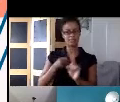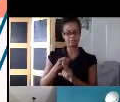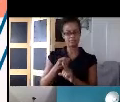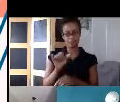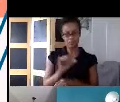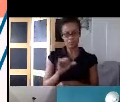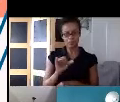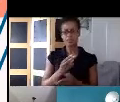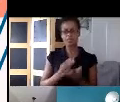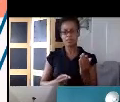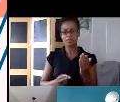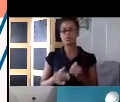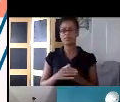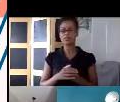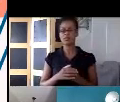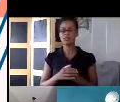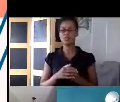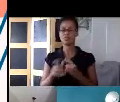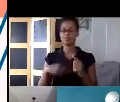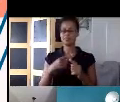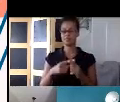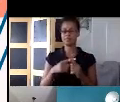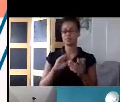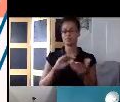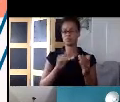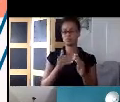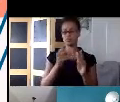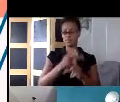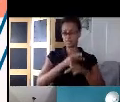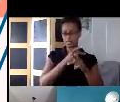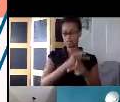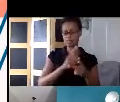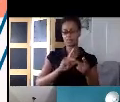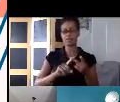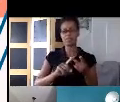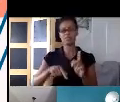language. The shared language that I'm referring to